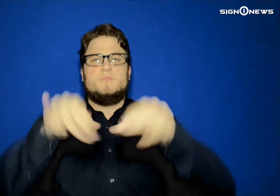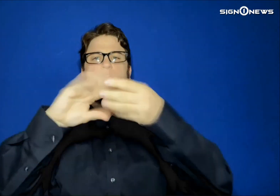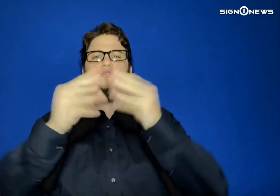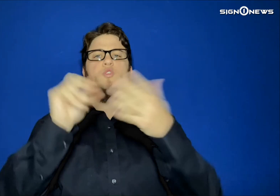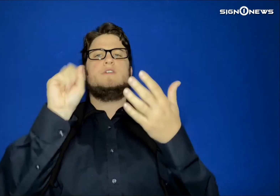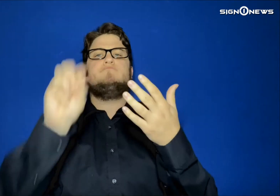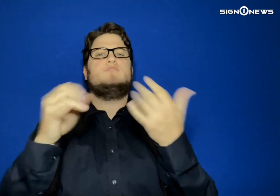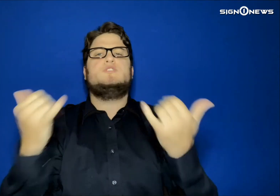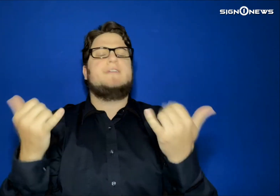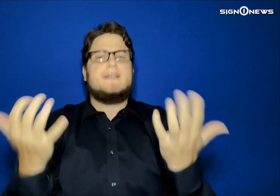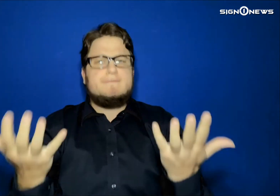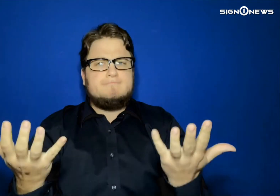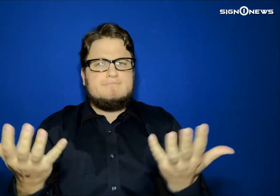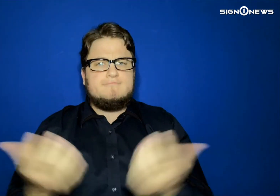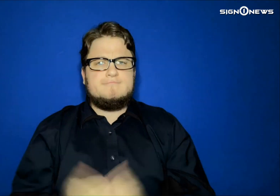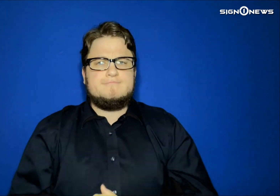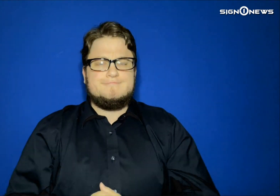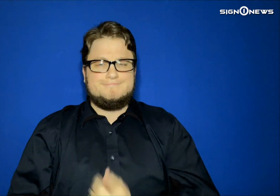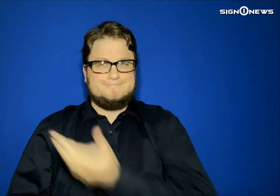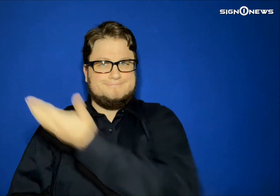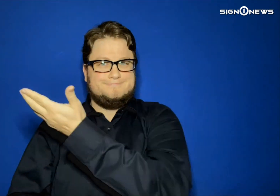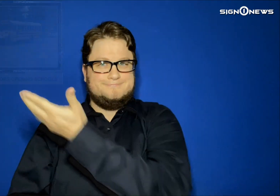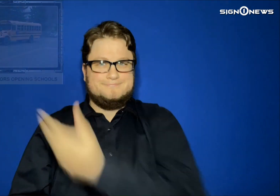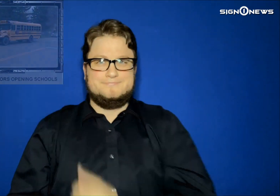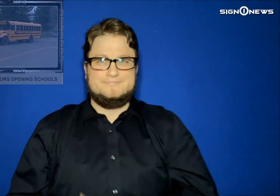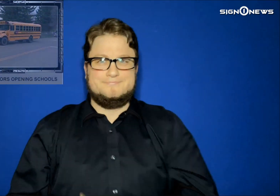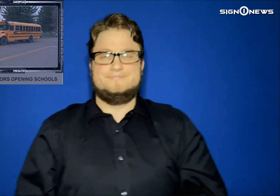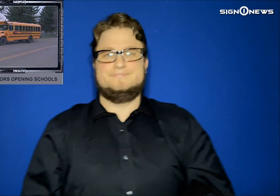Here are your top stories for today.